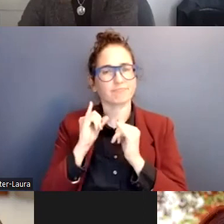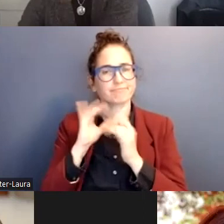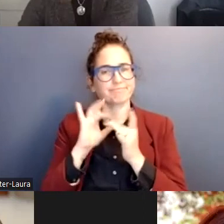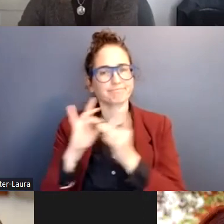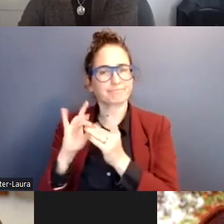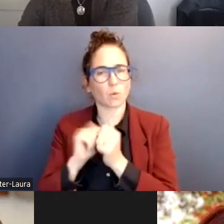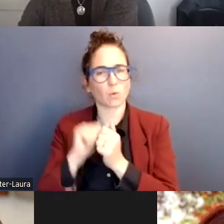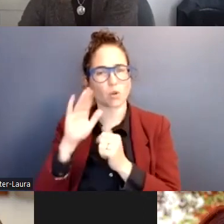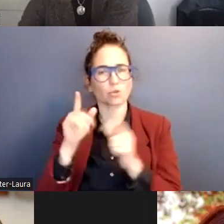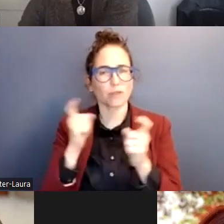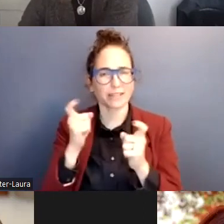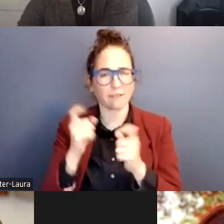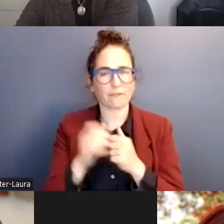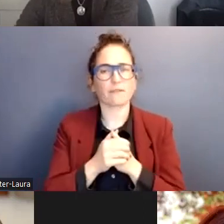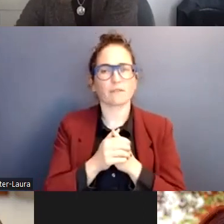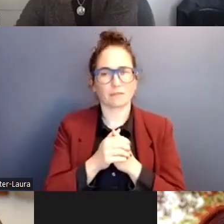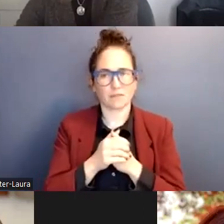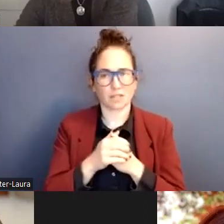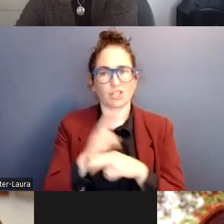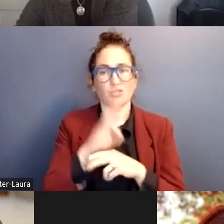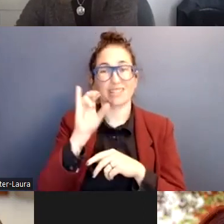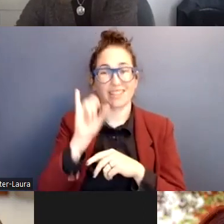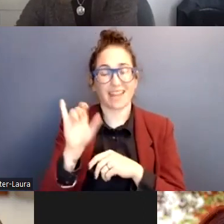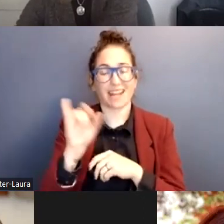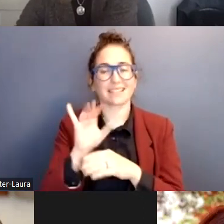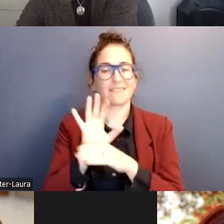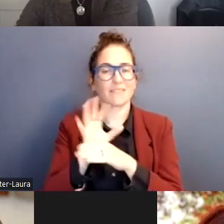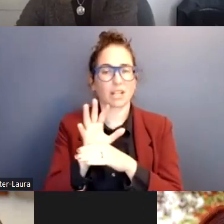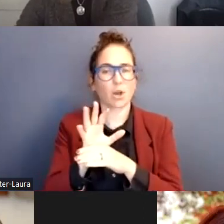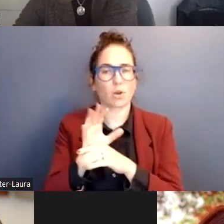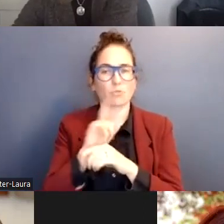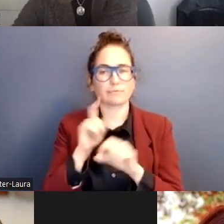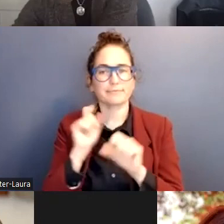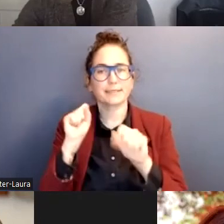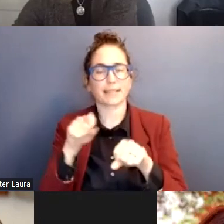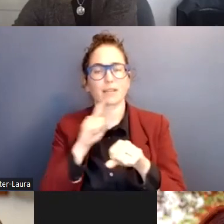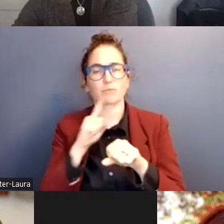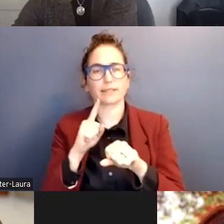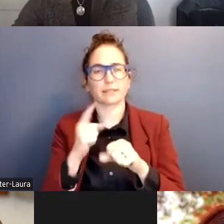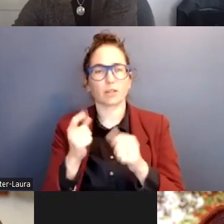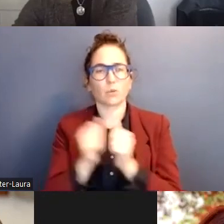know something that's consistent with your directive and use that as a video to accompany a